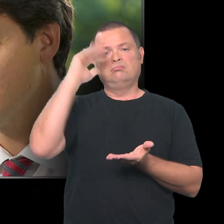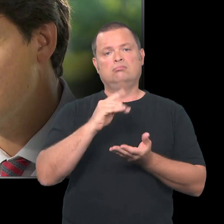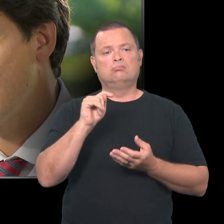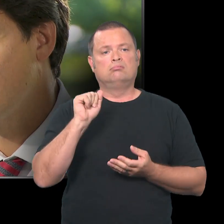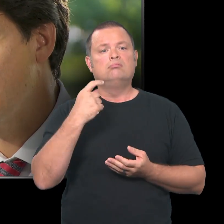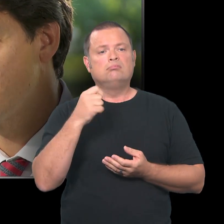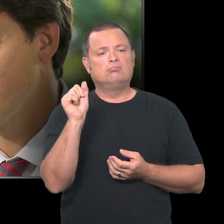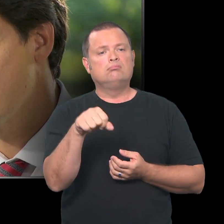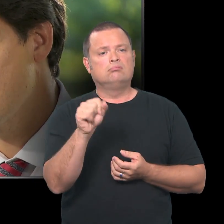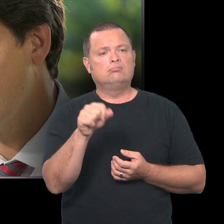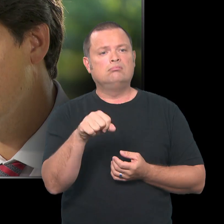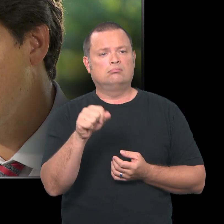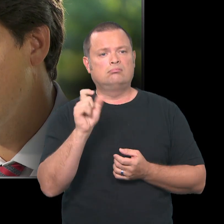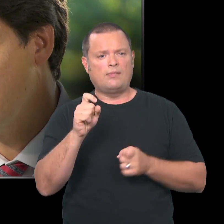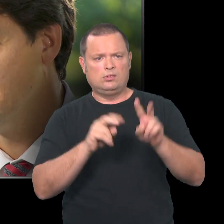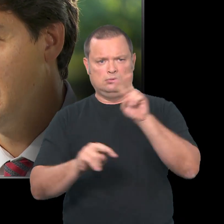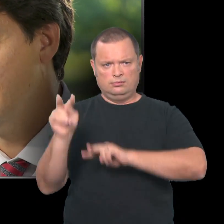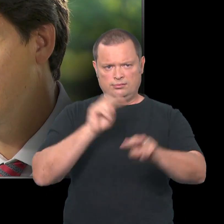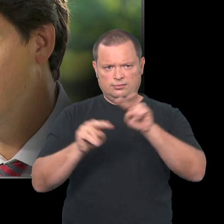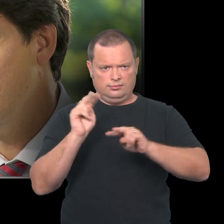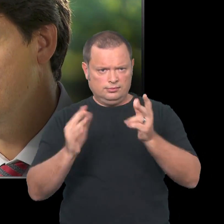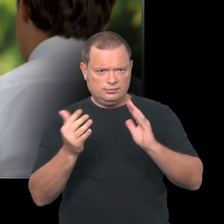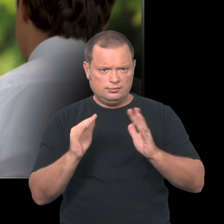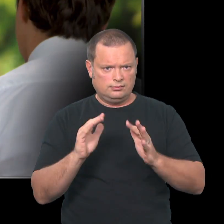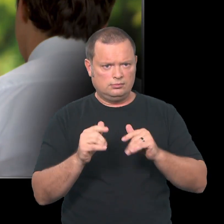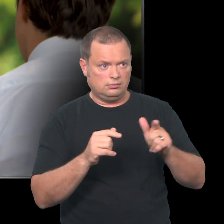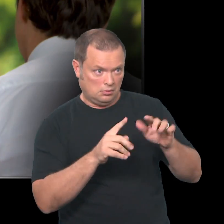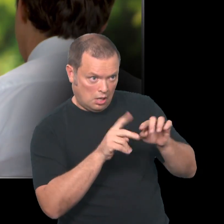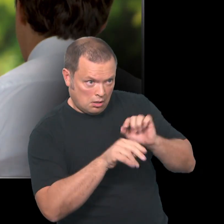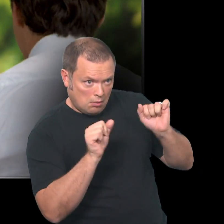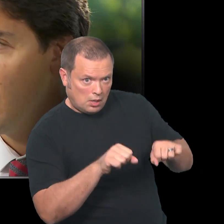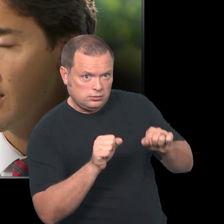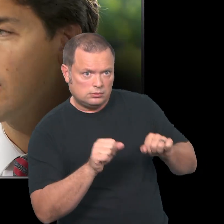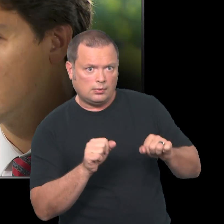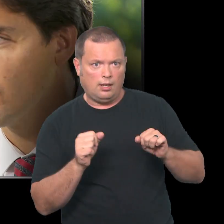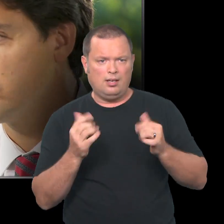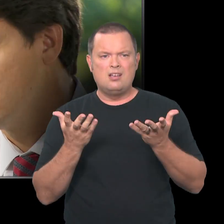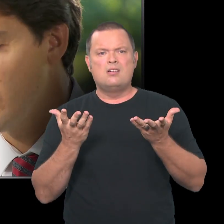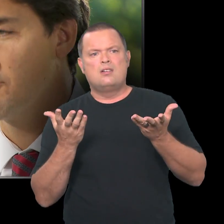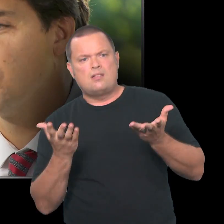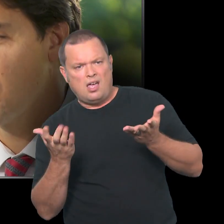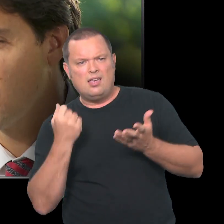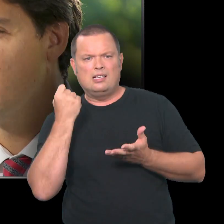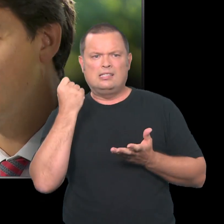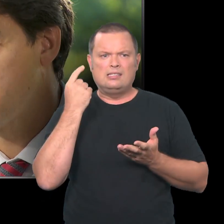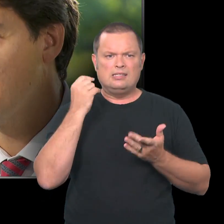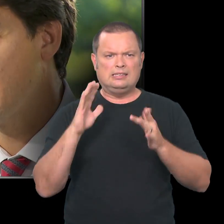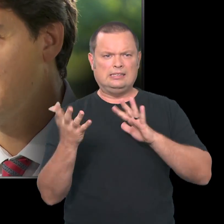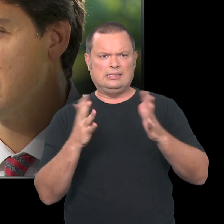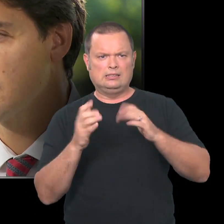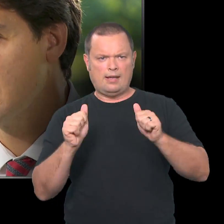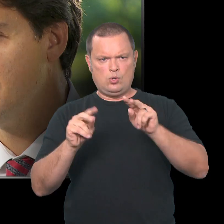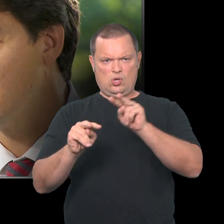I think small businesses should be paying less taxes. We just have to make sure that it's done the right way. So there could be a cut for small business.